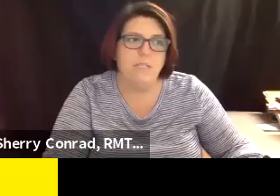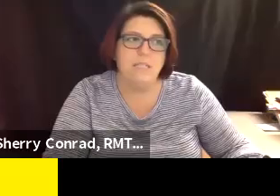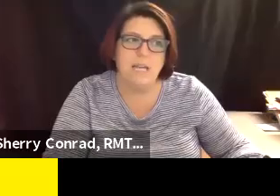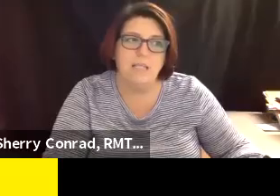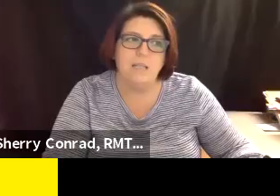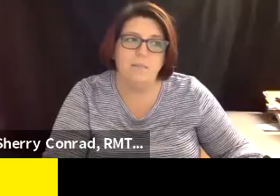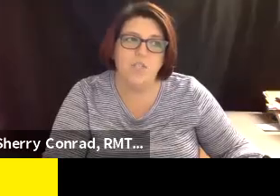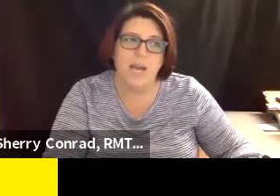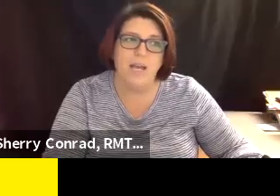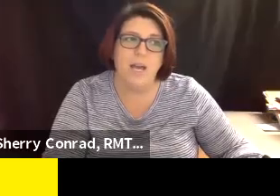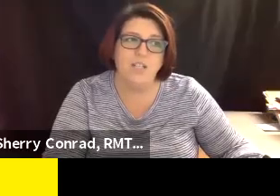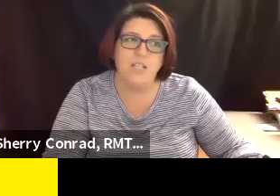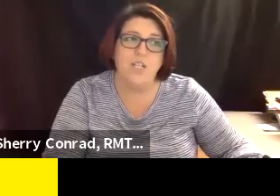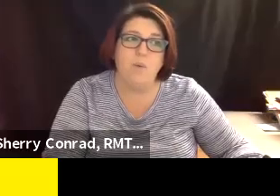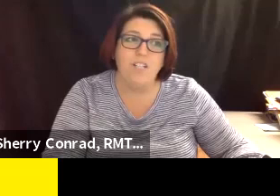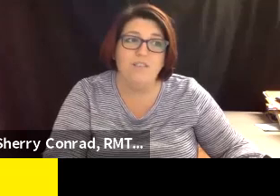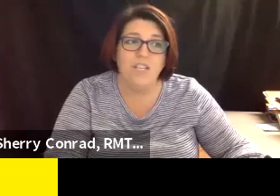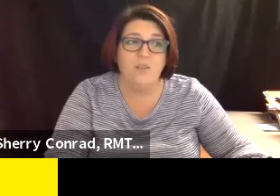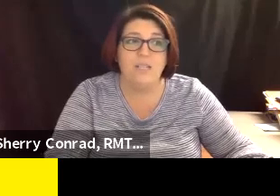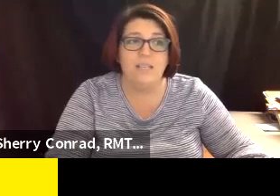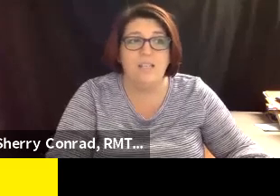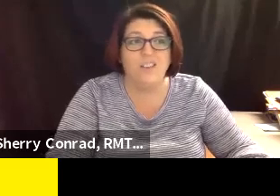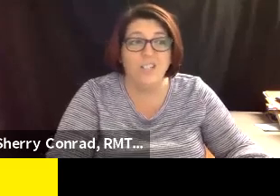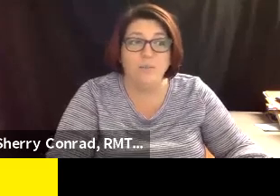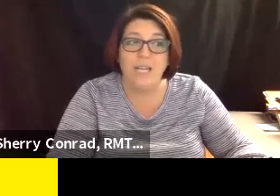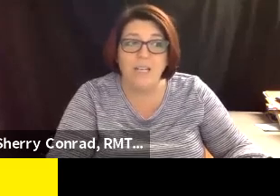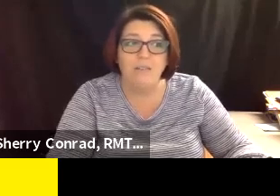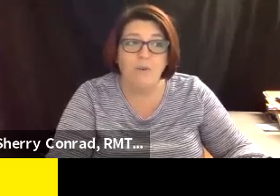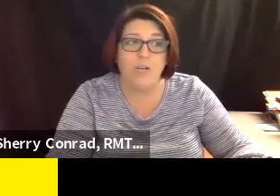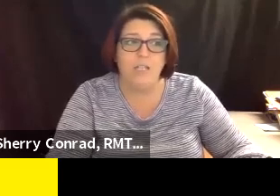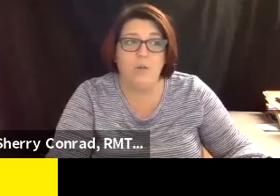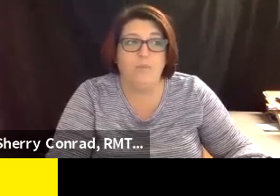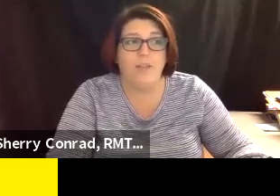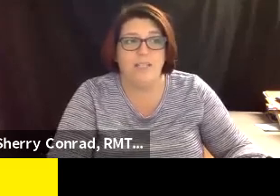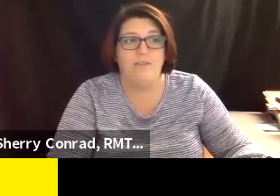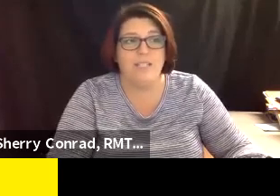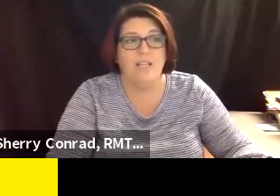Carina says in the chat that she watched a video that says learning to read for kids who are profoundly deaf